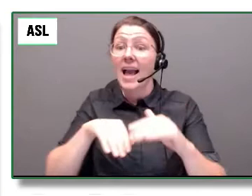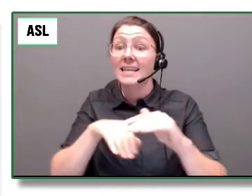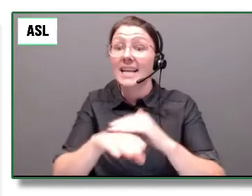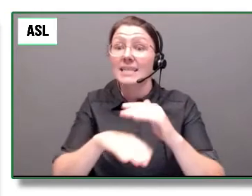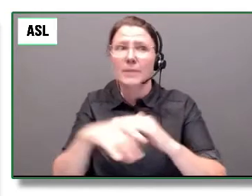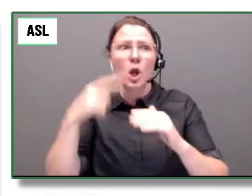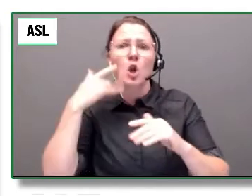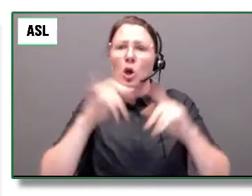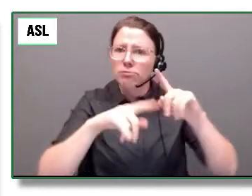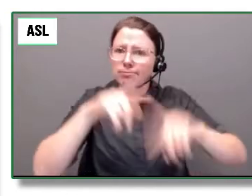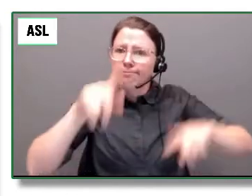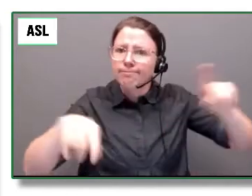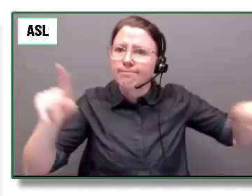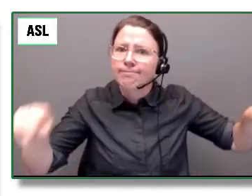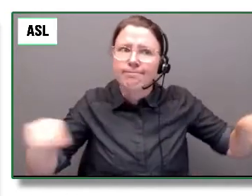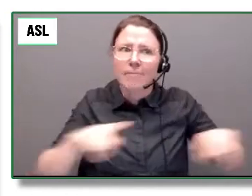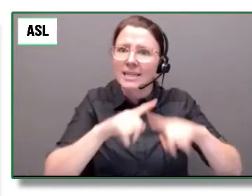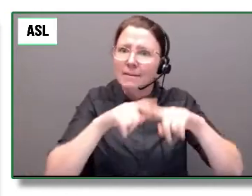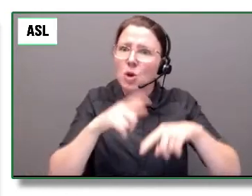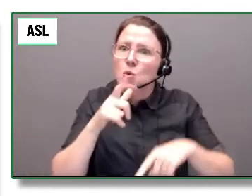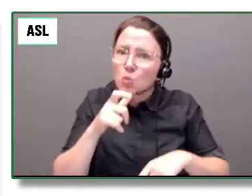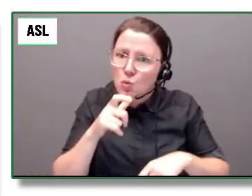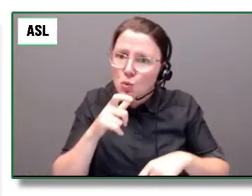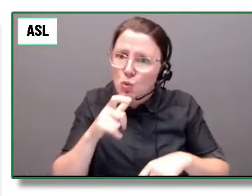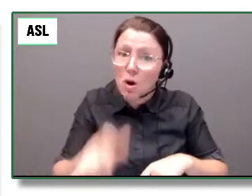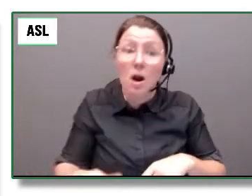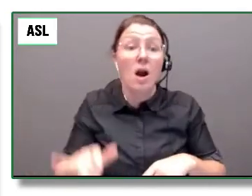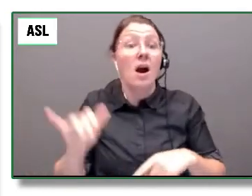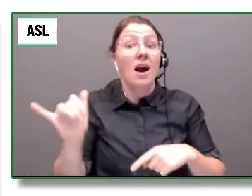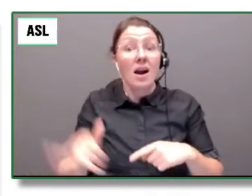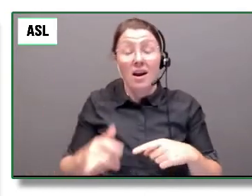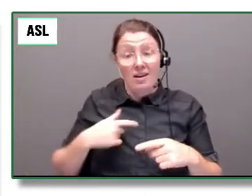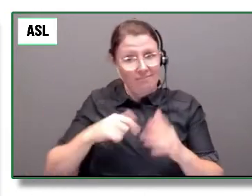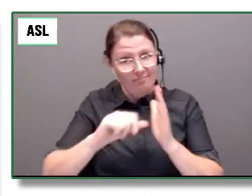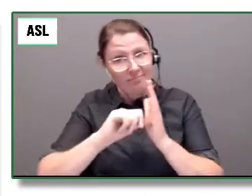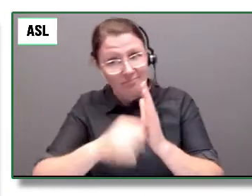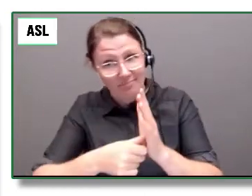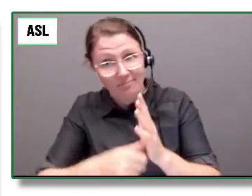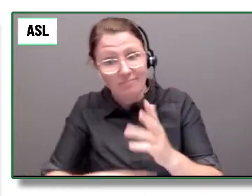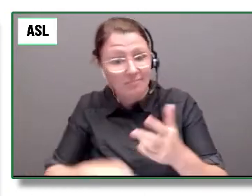going to drive home on this morning or afternoon, depending on where you are, is